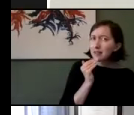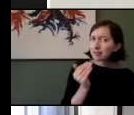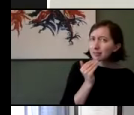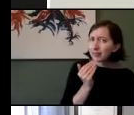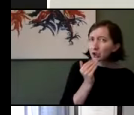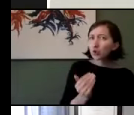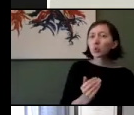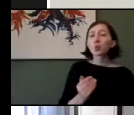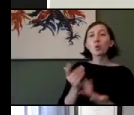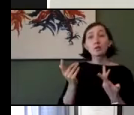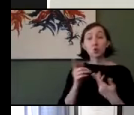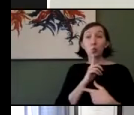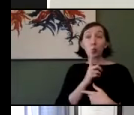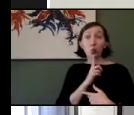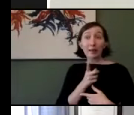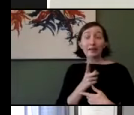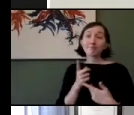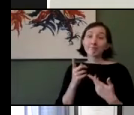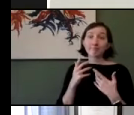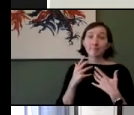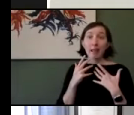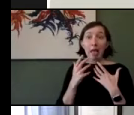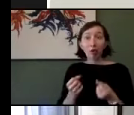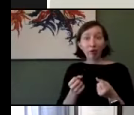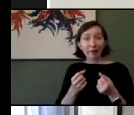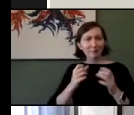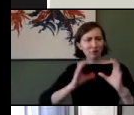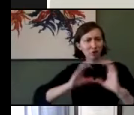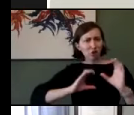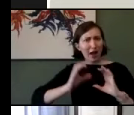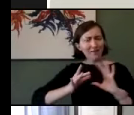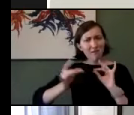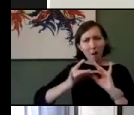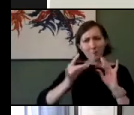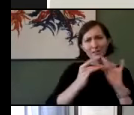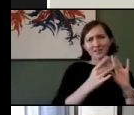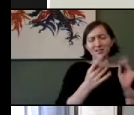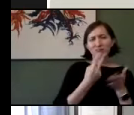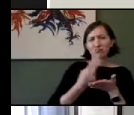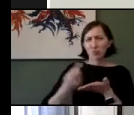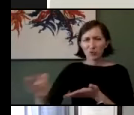the healthy chat resources, comments that are coming through throughout today's presentation.